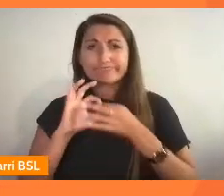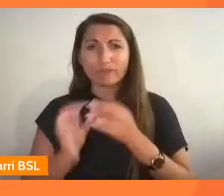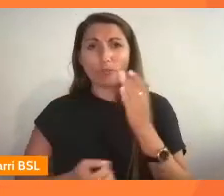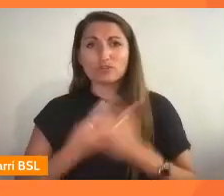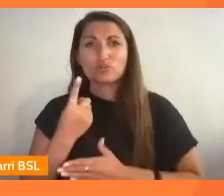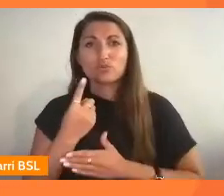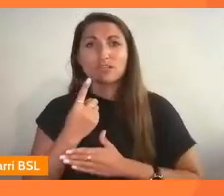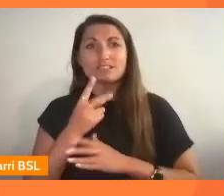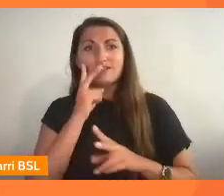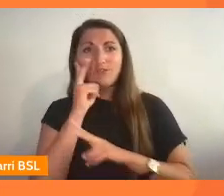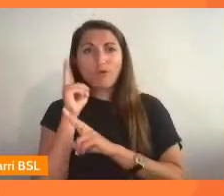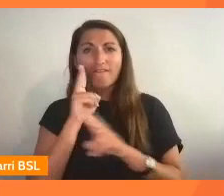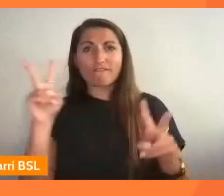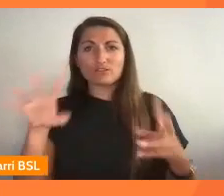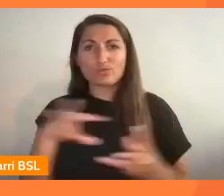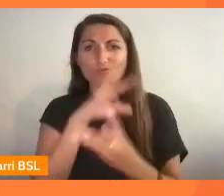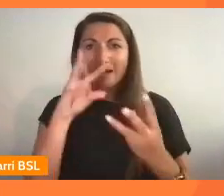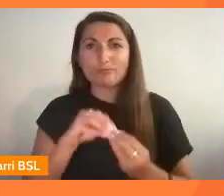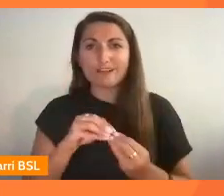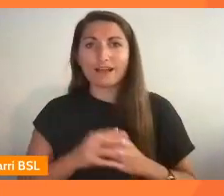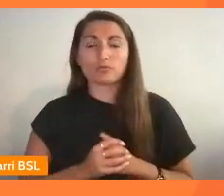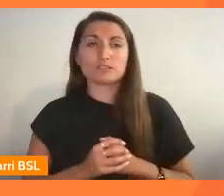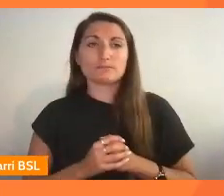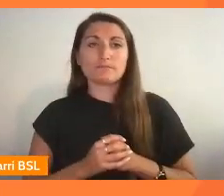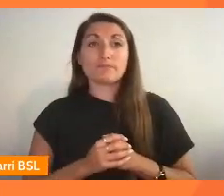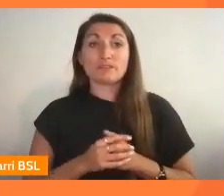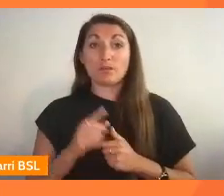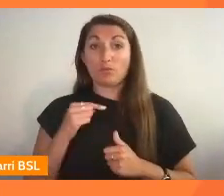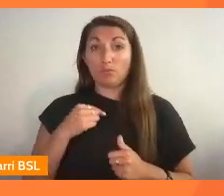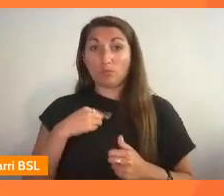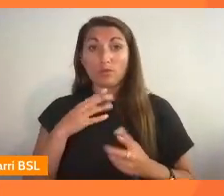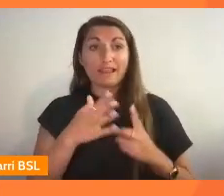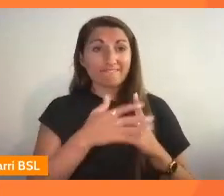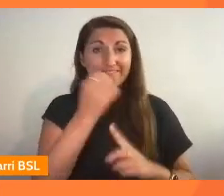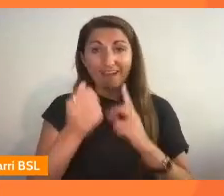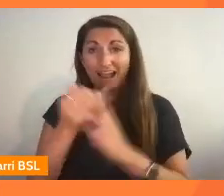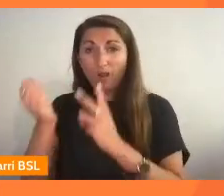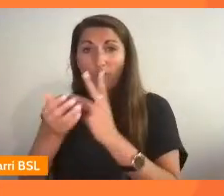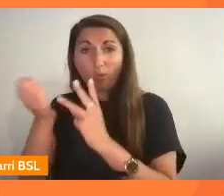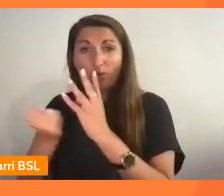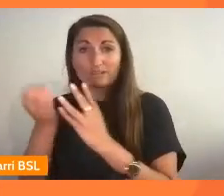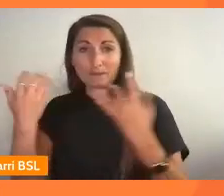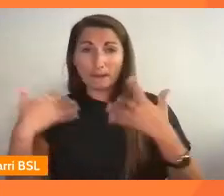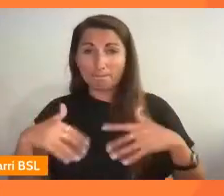We found an incredible amount of people in the ERCs, in particular,